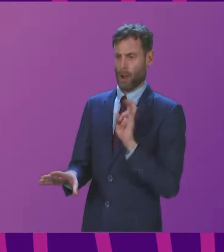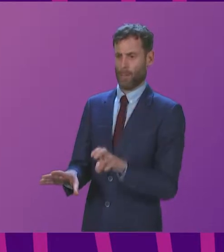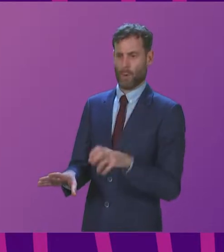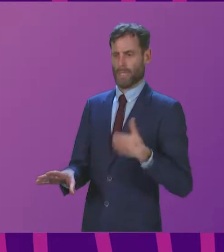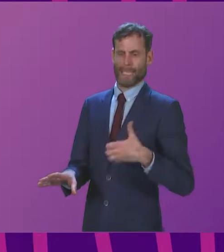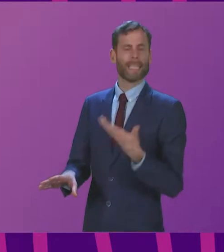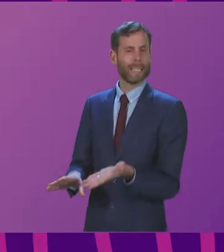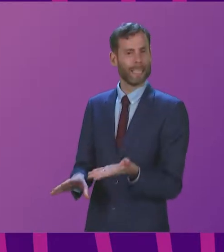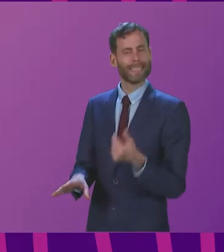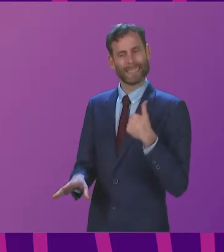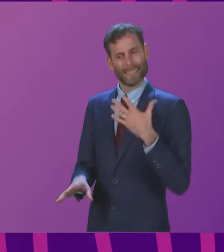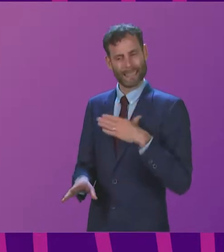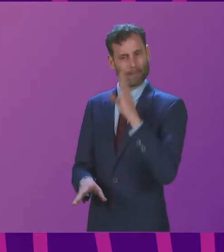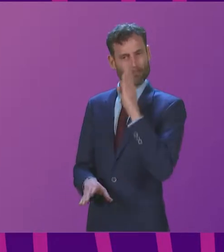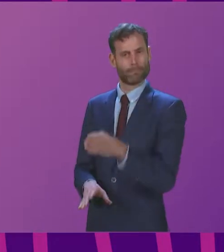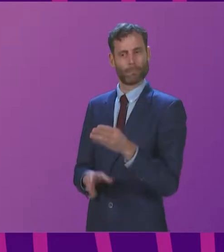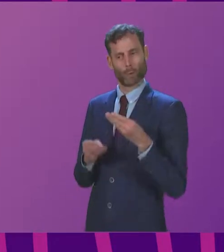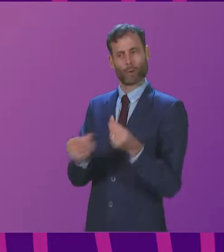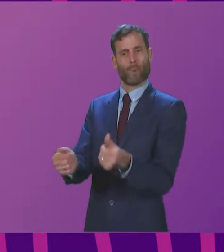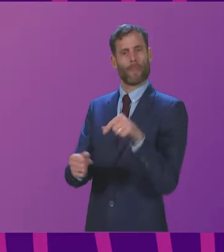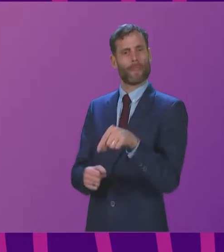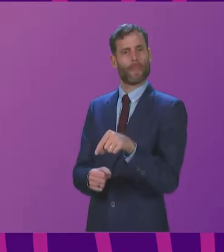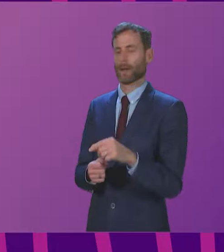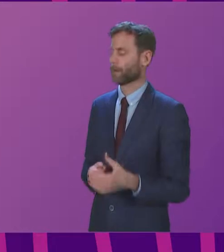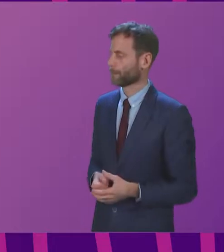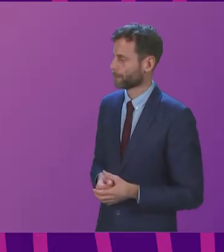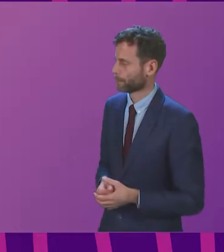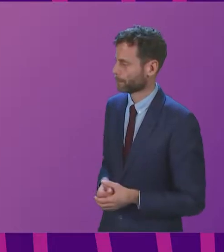that those who are keen to get vaccinated can do so in a straightforward and efficient manner?